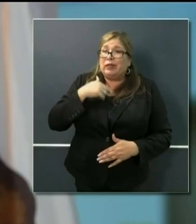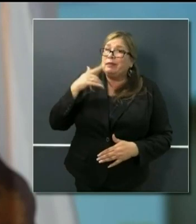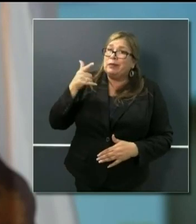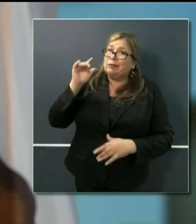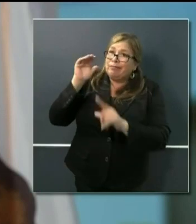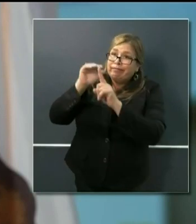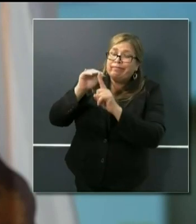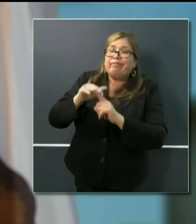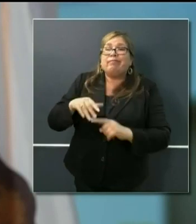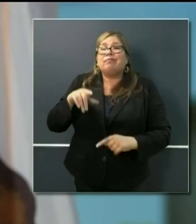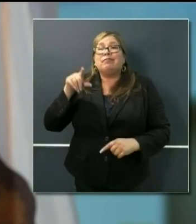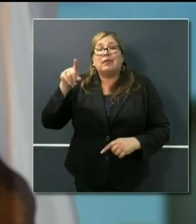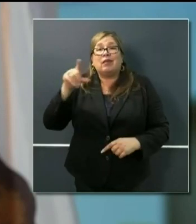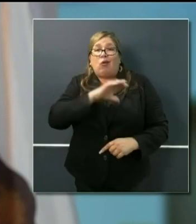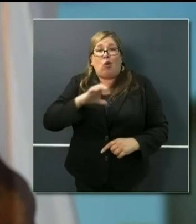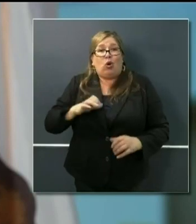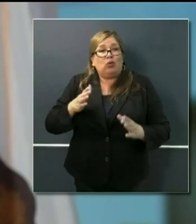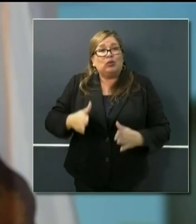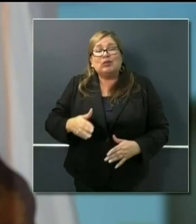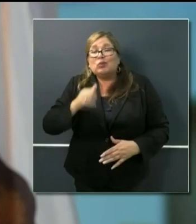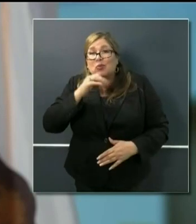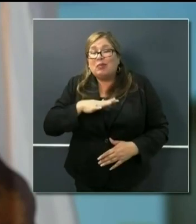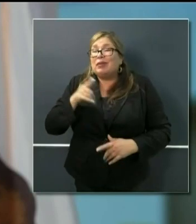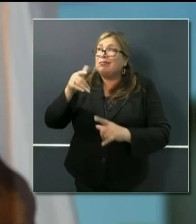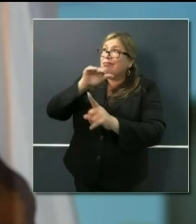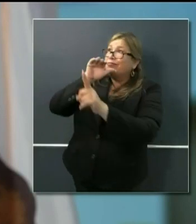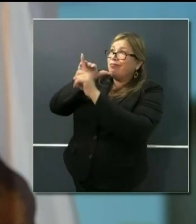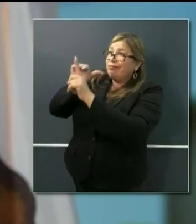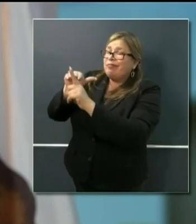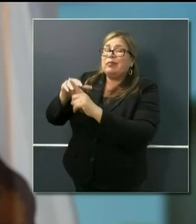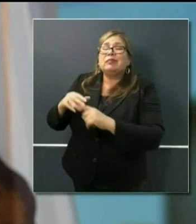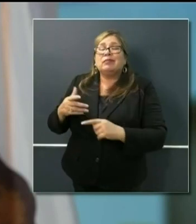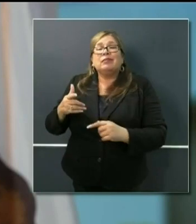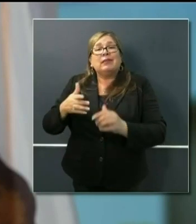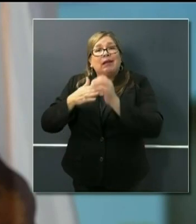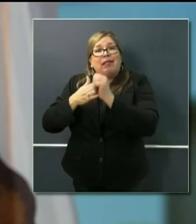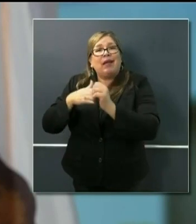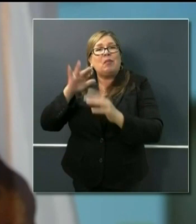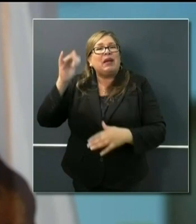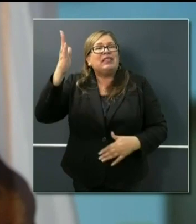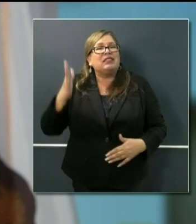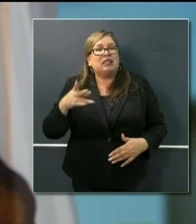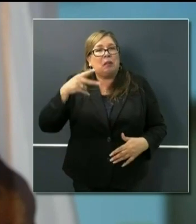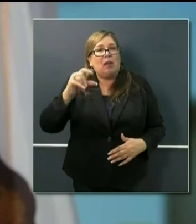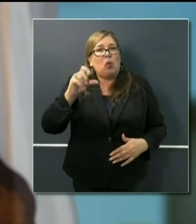WORKING TO FIND OUT WHY. CALIFORNIA HAS BEEN SHORTCHANGED IN THAT RESPECT.